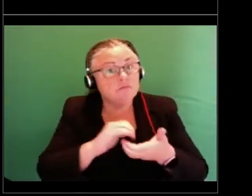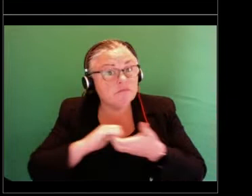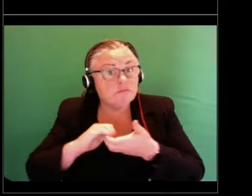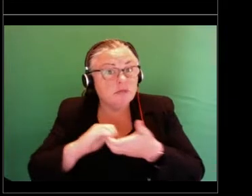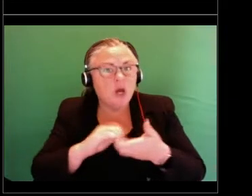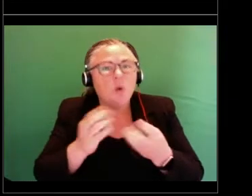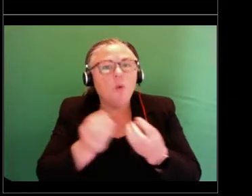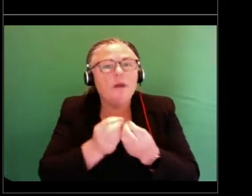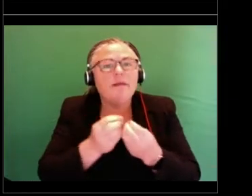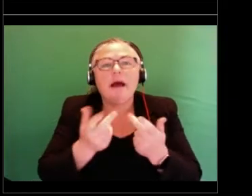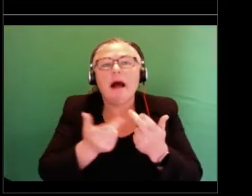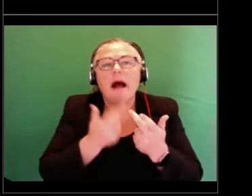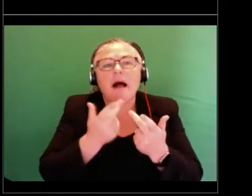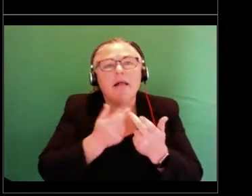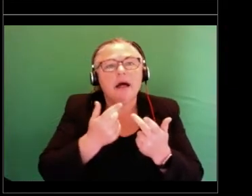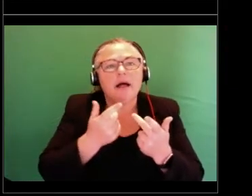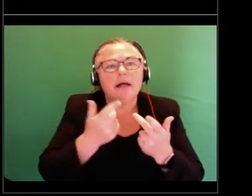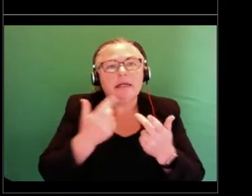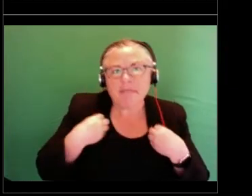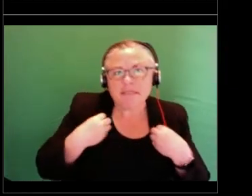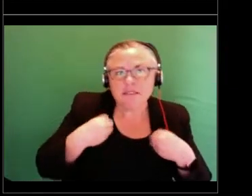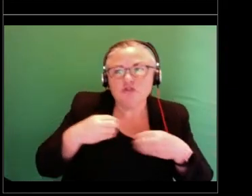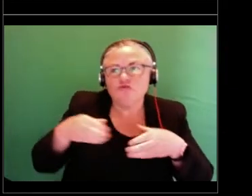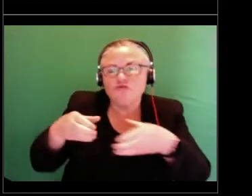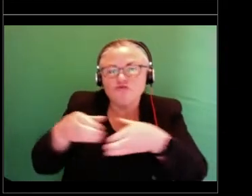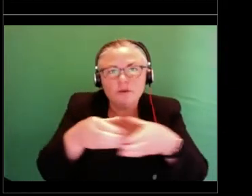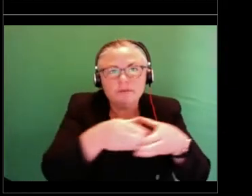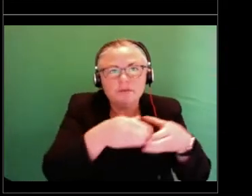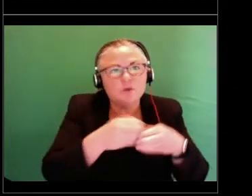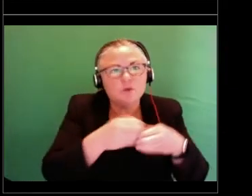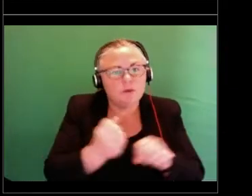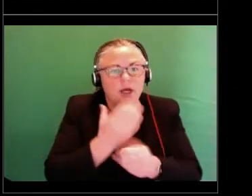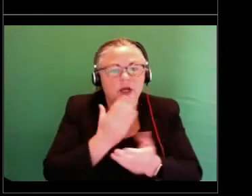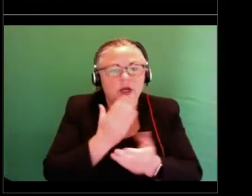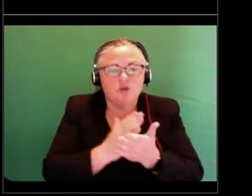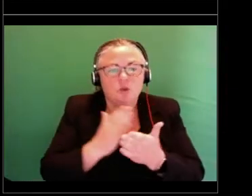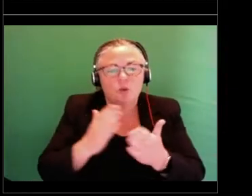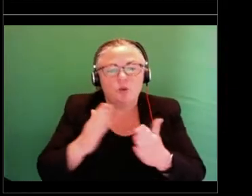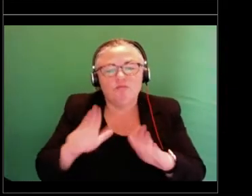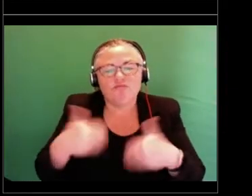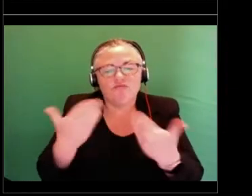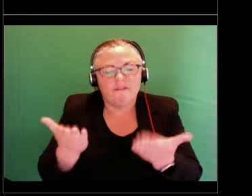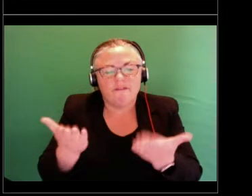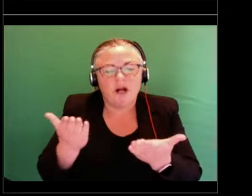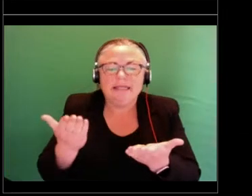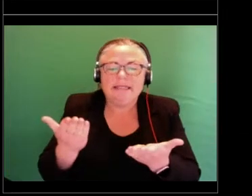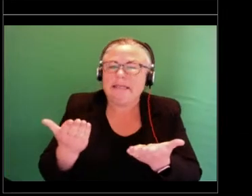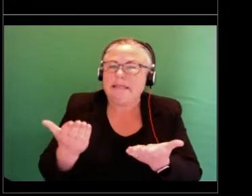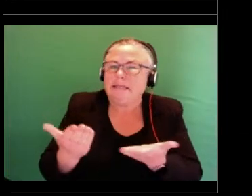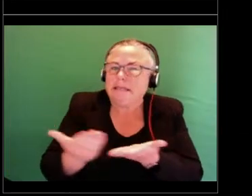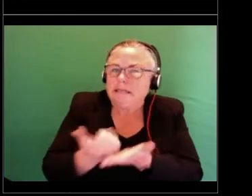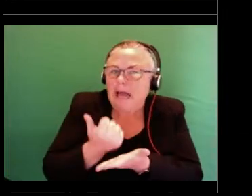and yet to address those financial issues in the relationship. We're able to give advice and support and potentially representation around those issues as well. We have another poll.